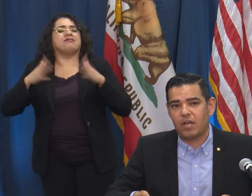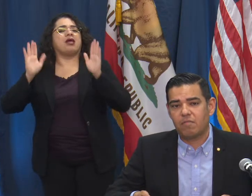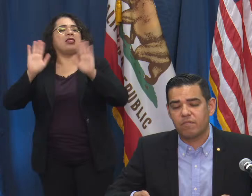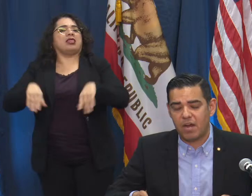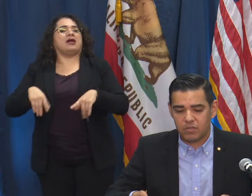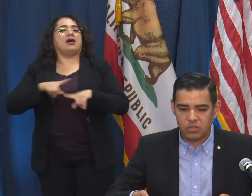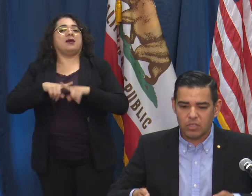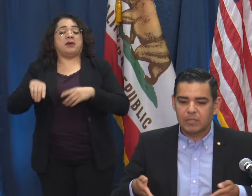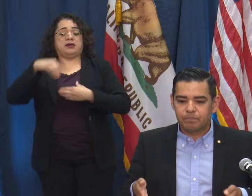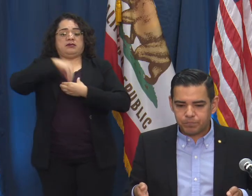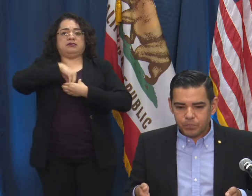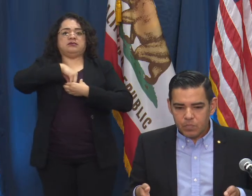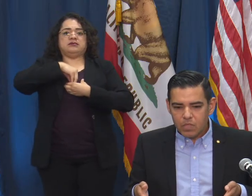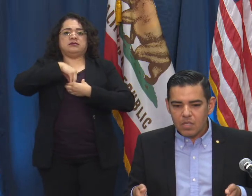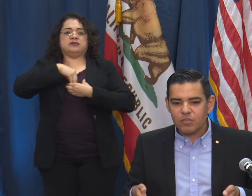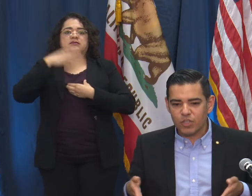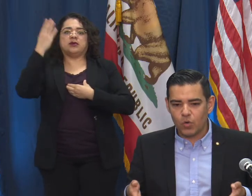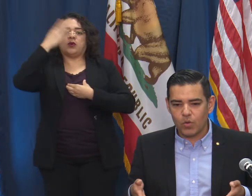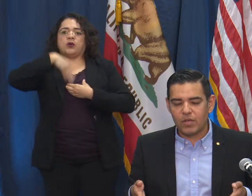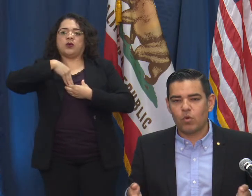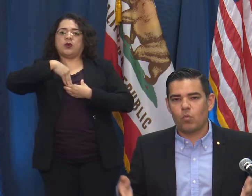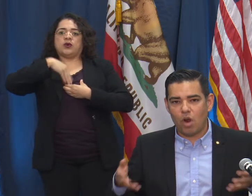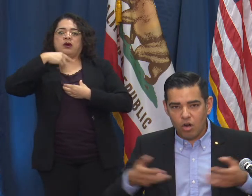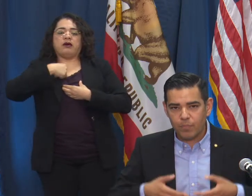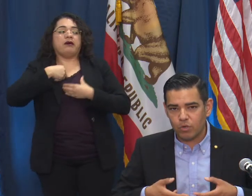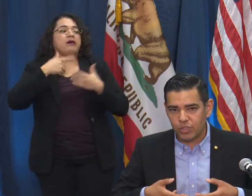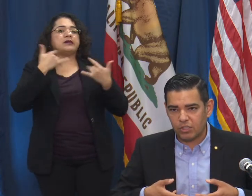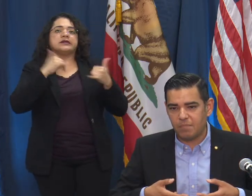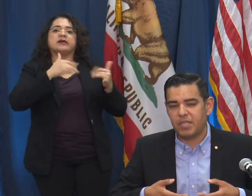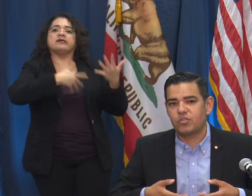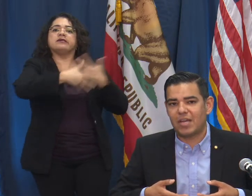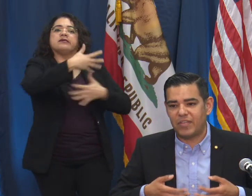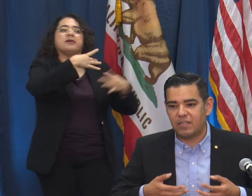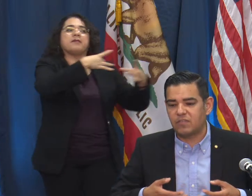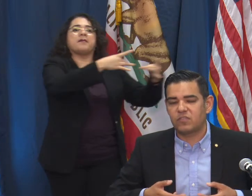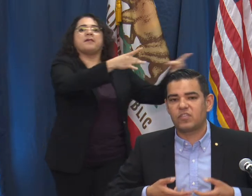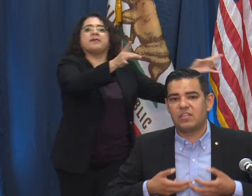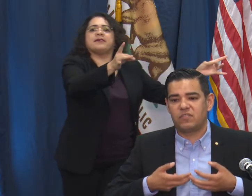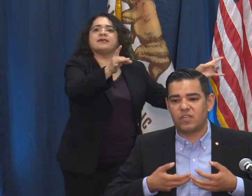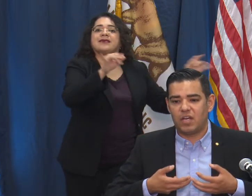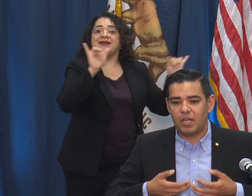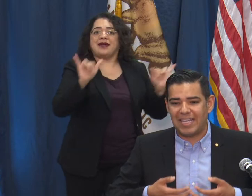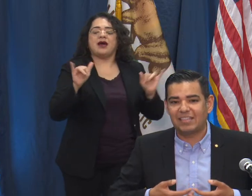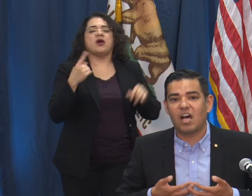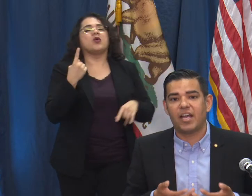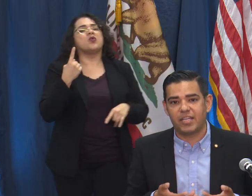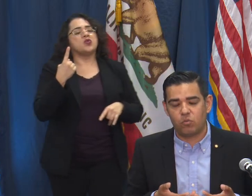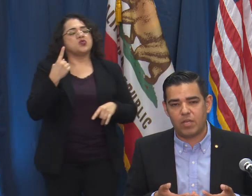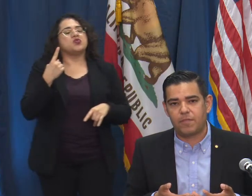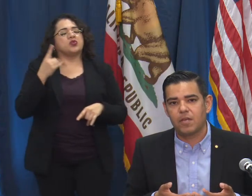virus. So our approach in Long Beach, I think is in line with the